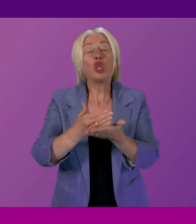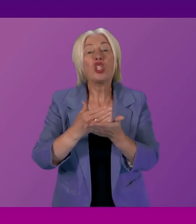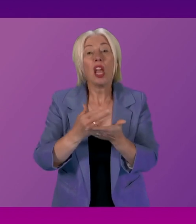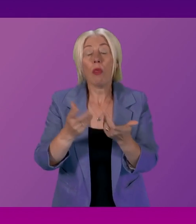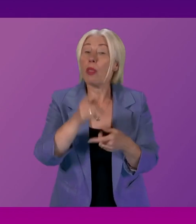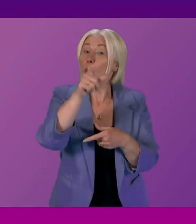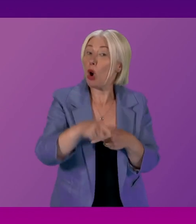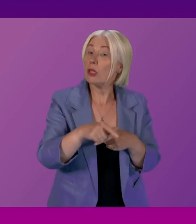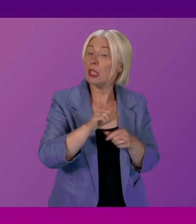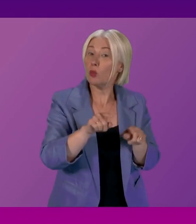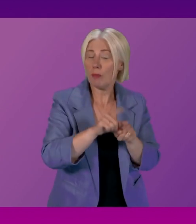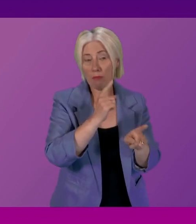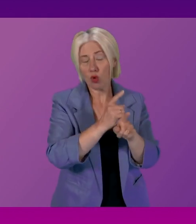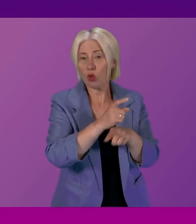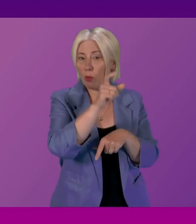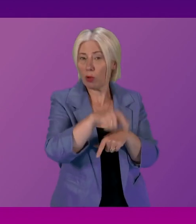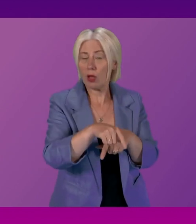the public to whom we have spoken.